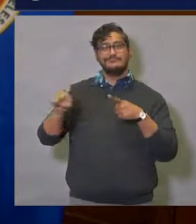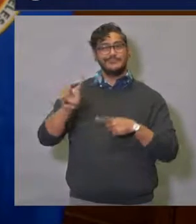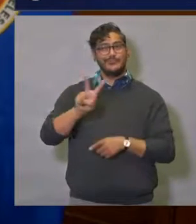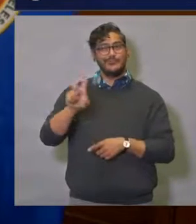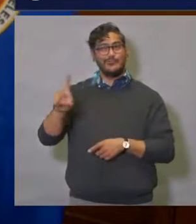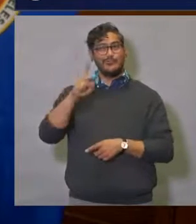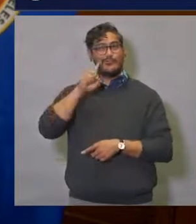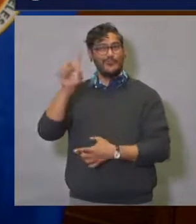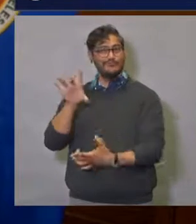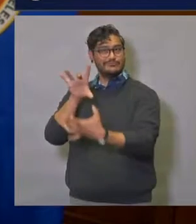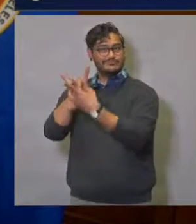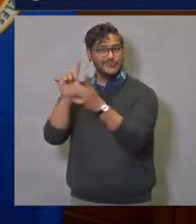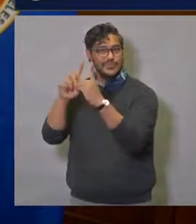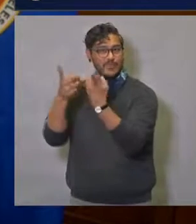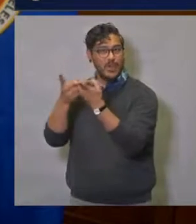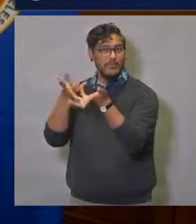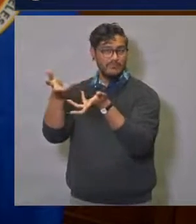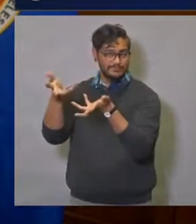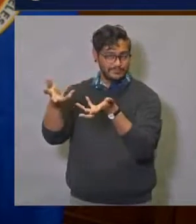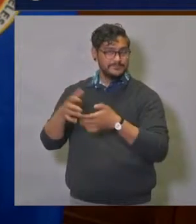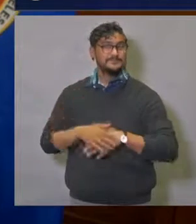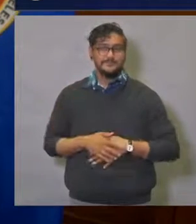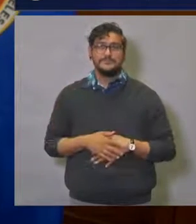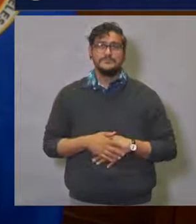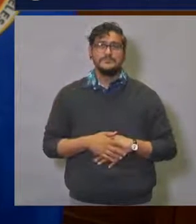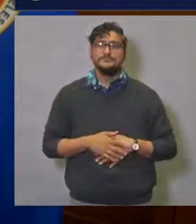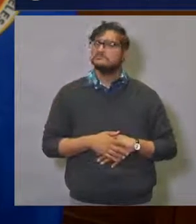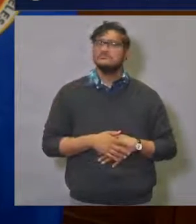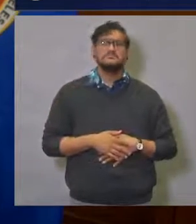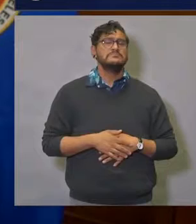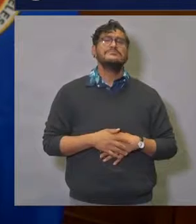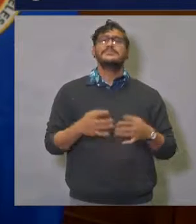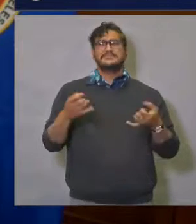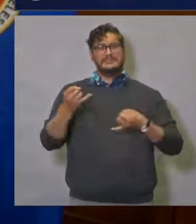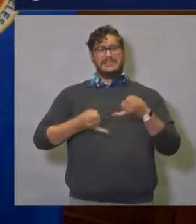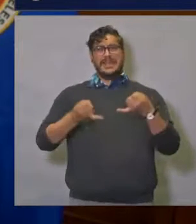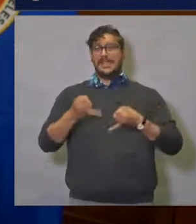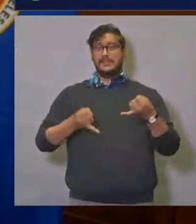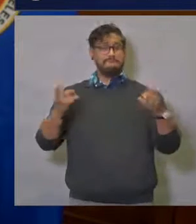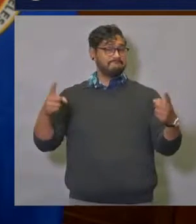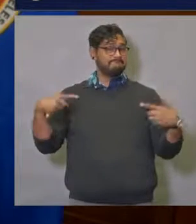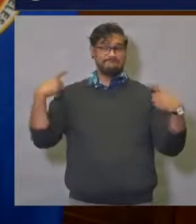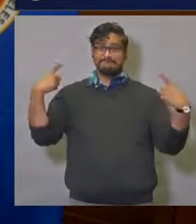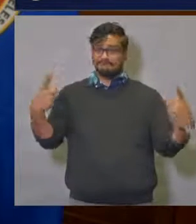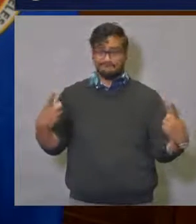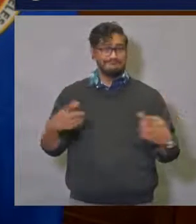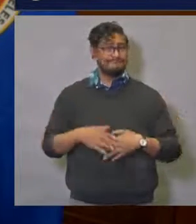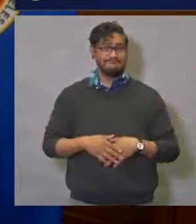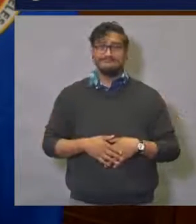CALL 211 TO BE CONNECTED TO THE